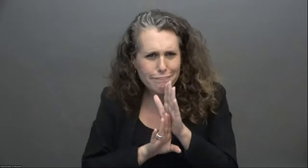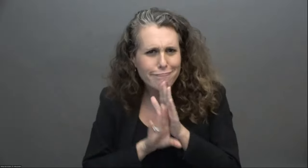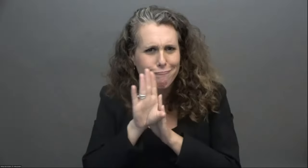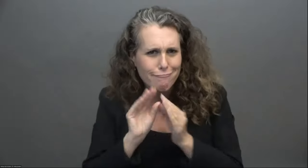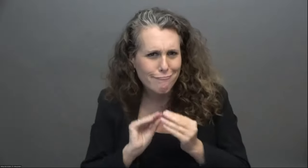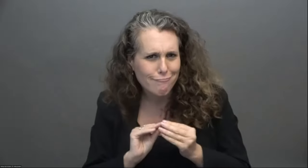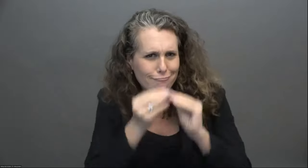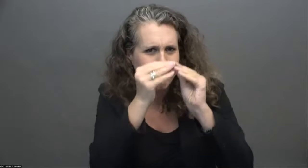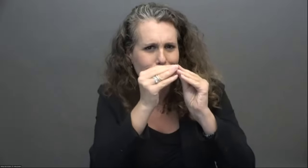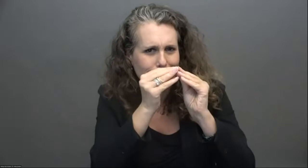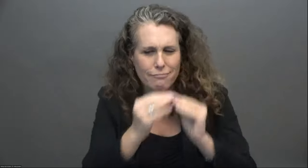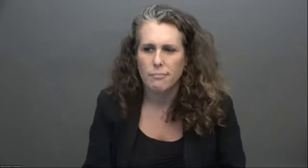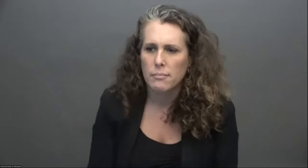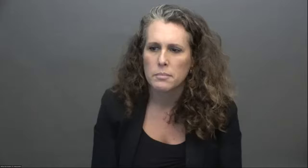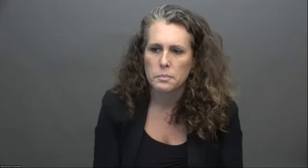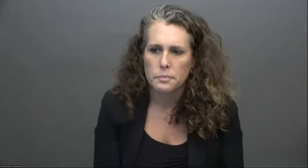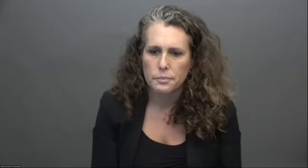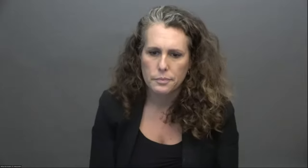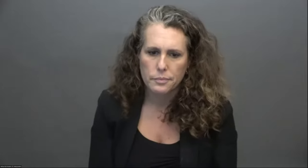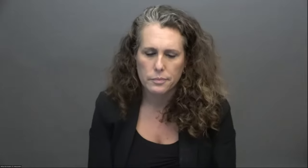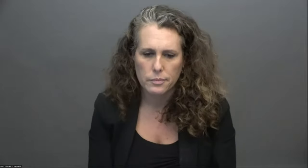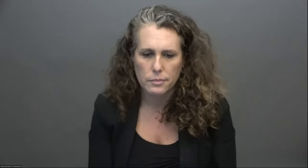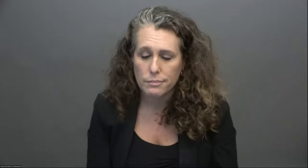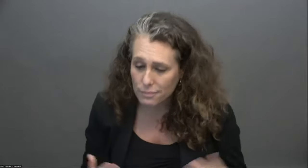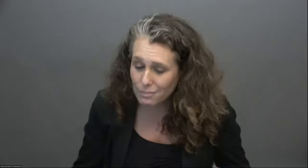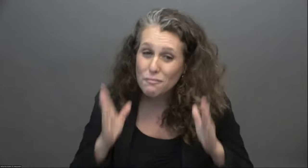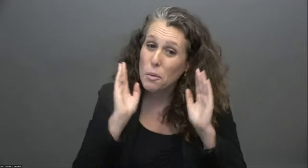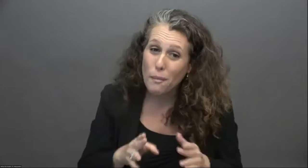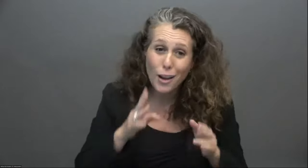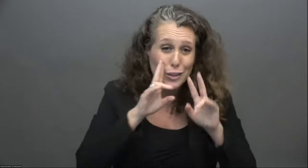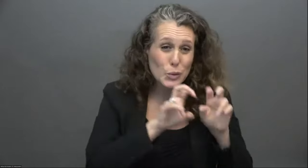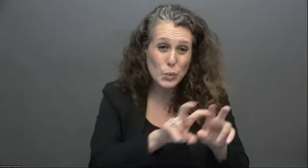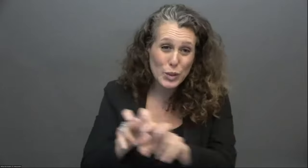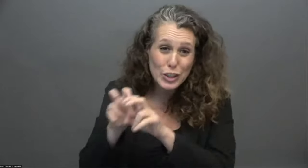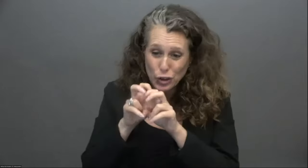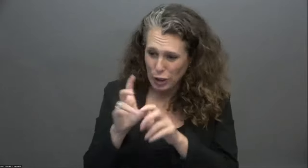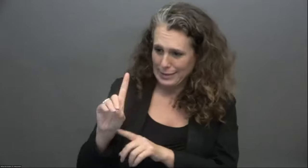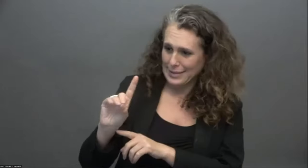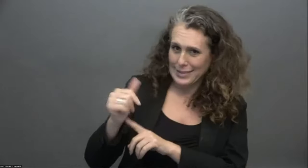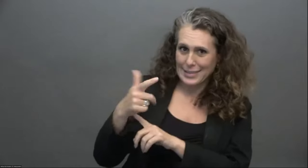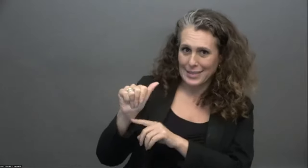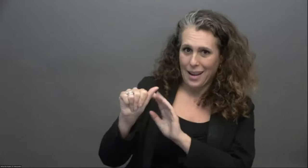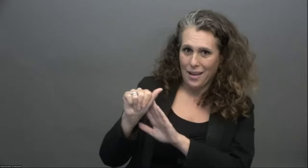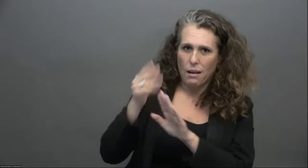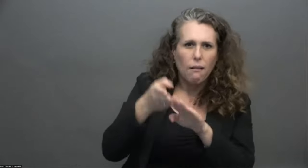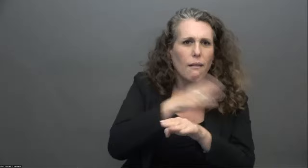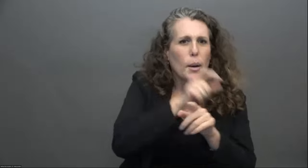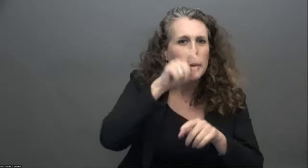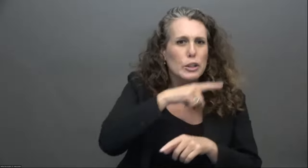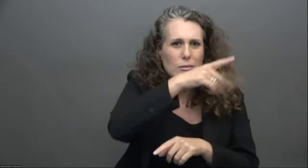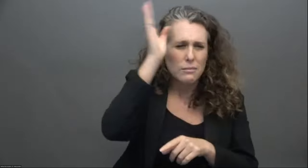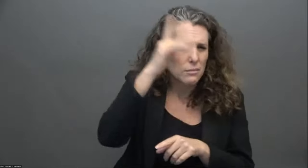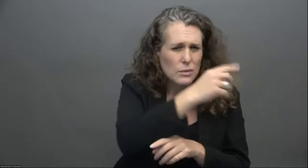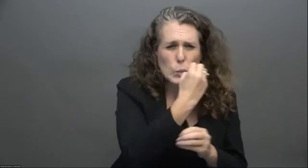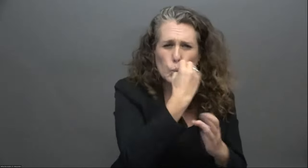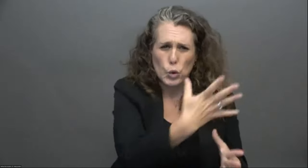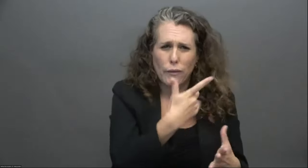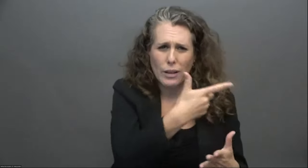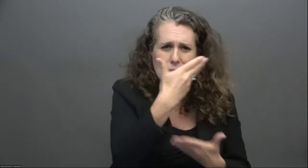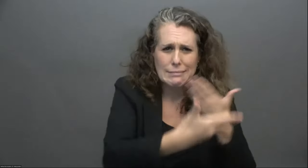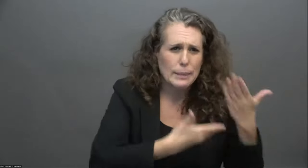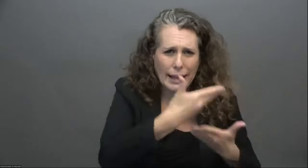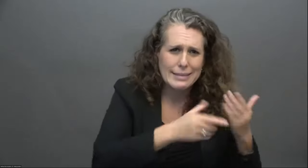of disability data, and case among mentioned this very well. And just to conclude, just